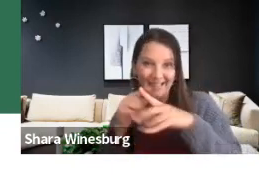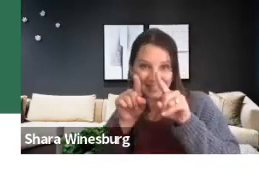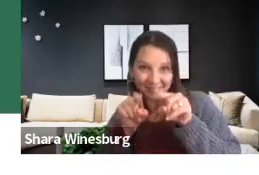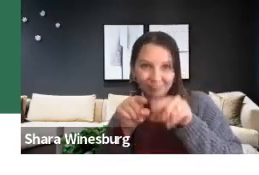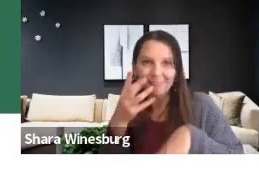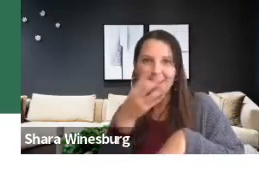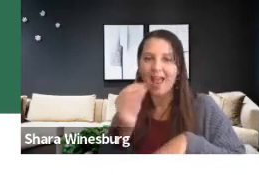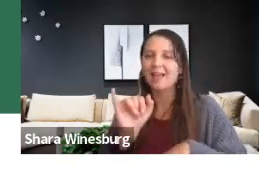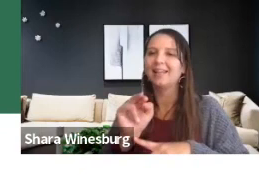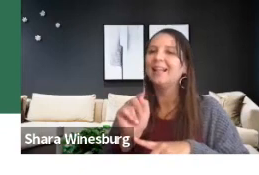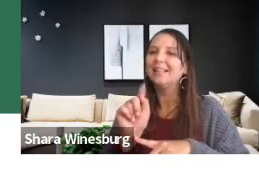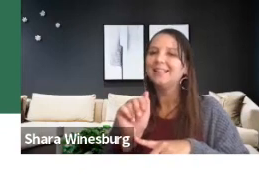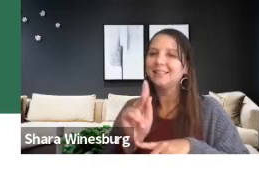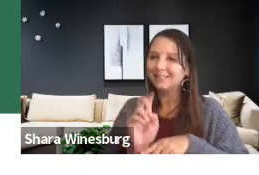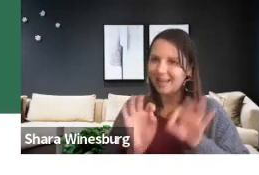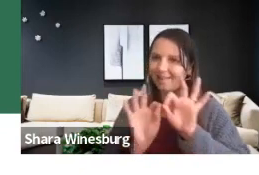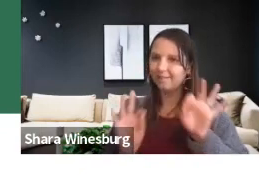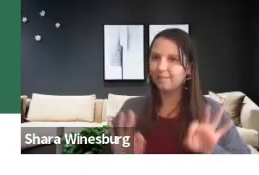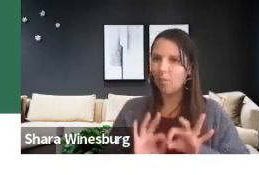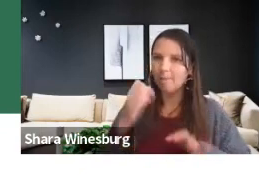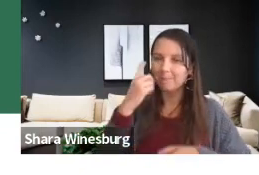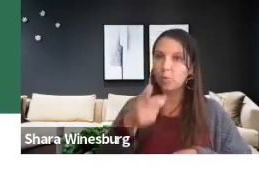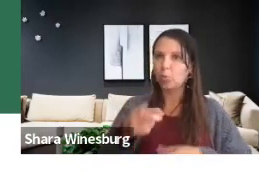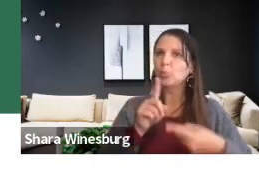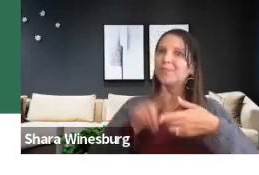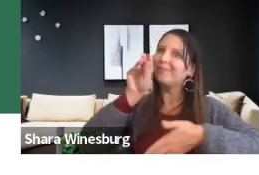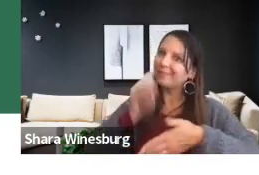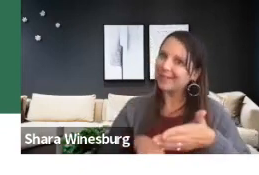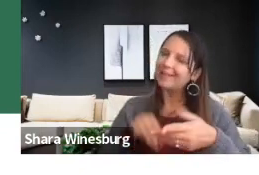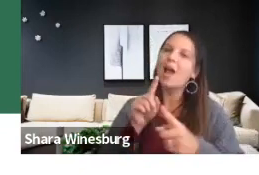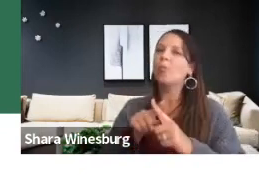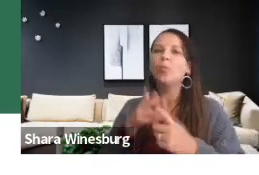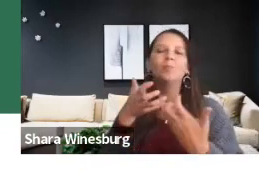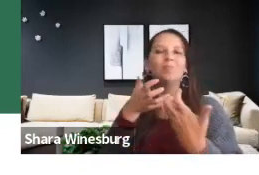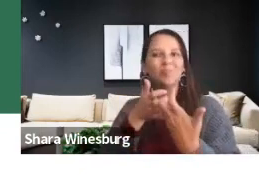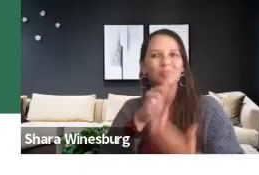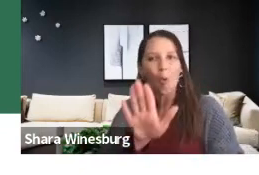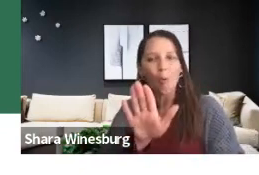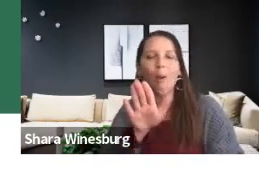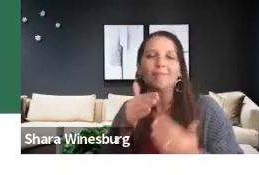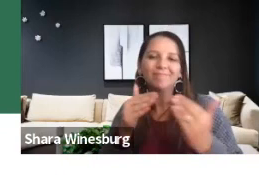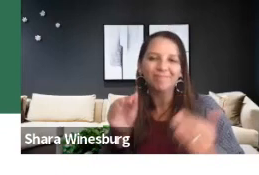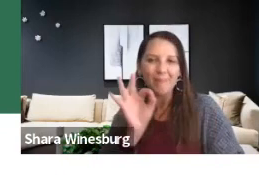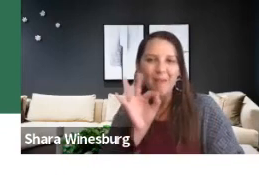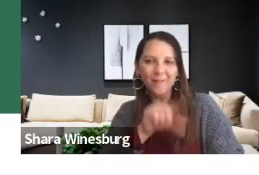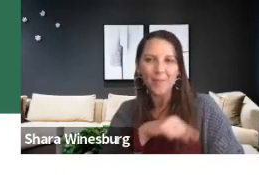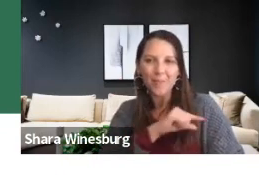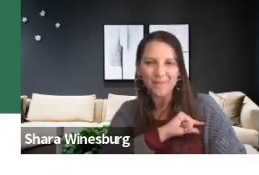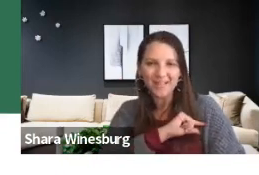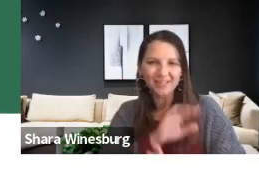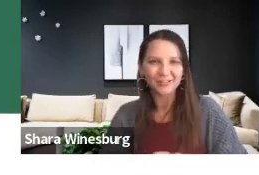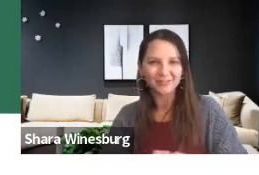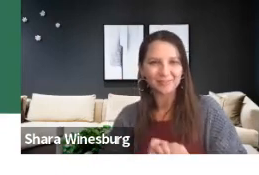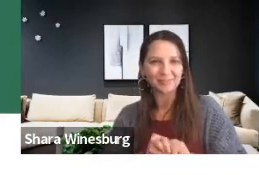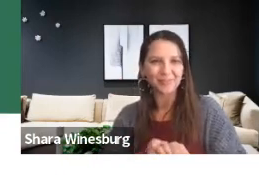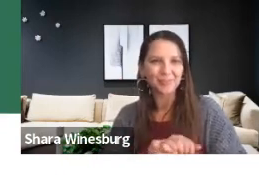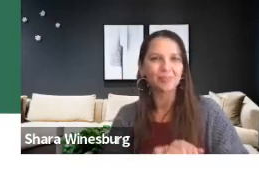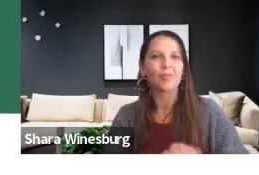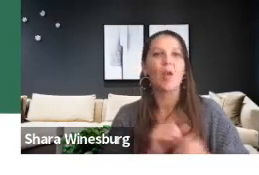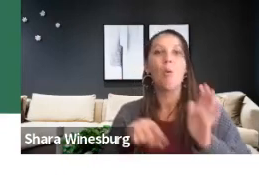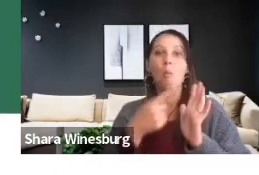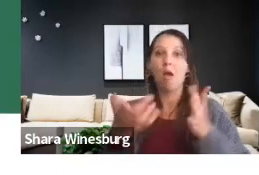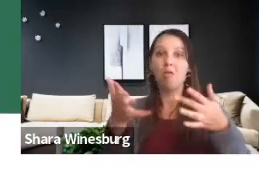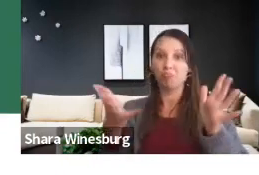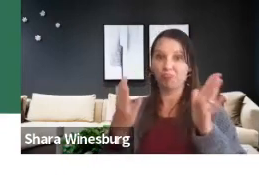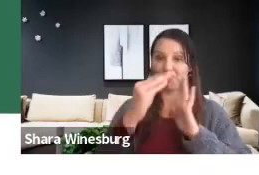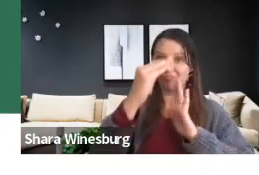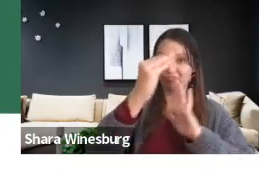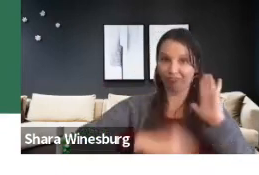you a merged screening and intake Google form to fill out. Once you have filled